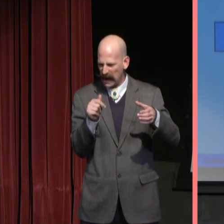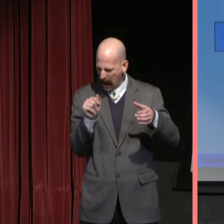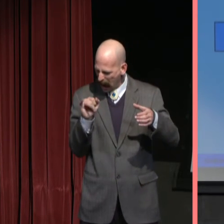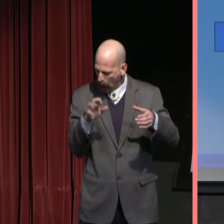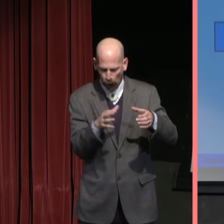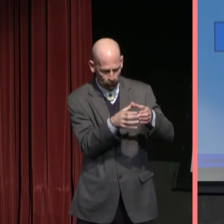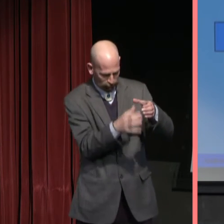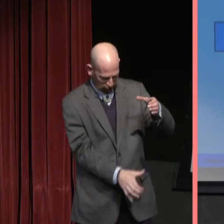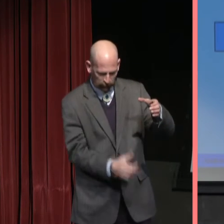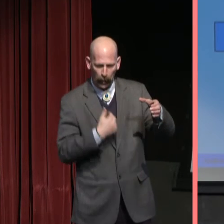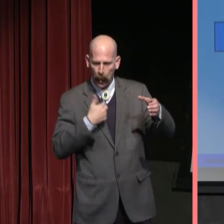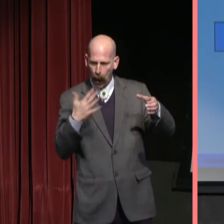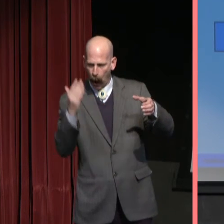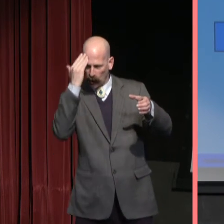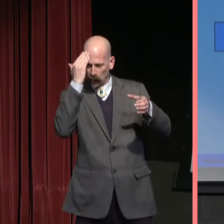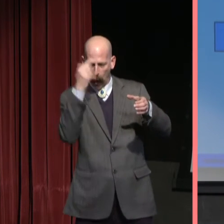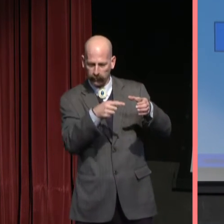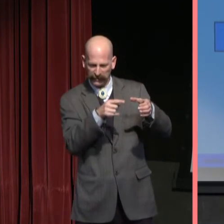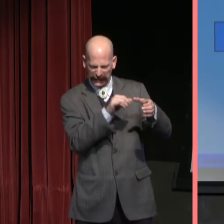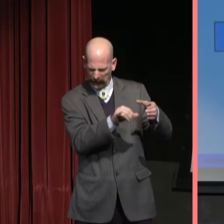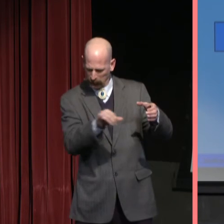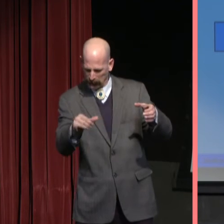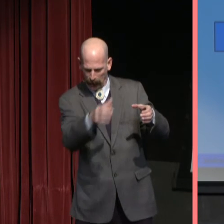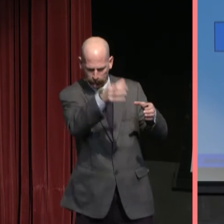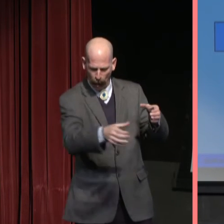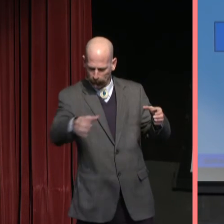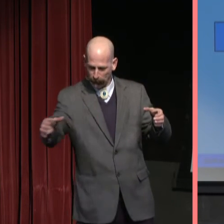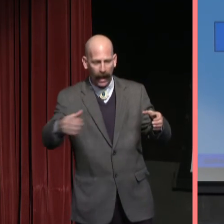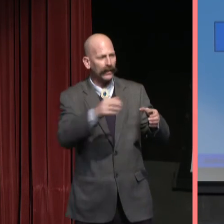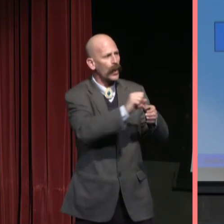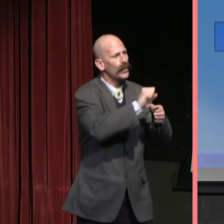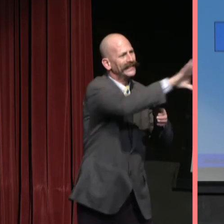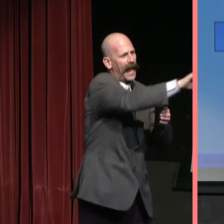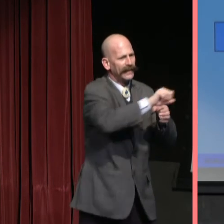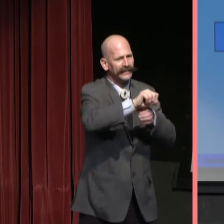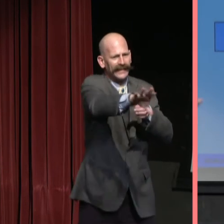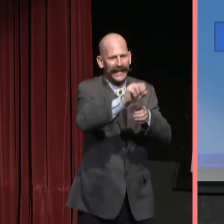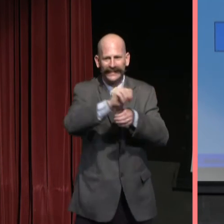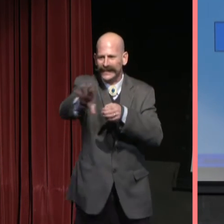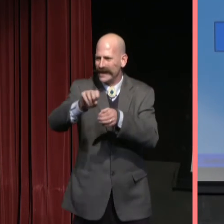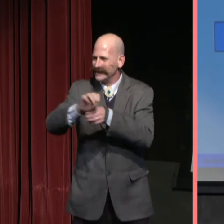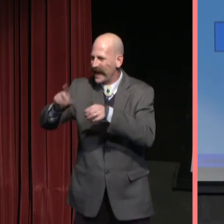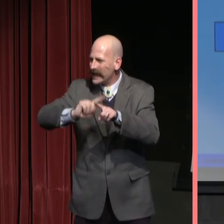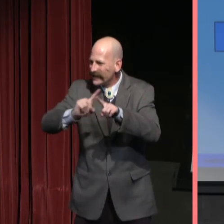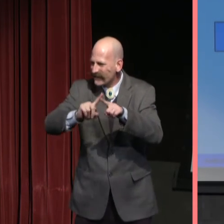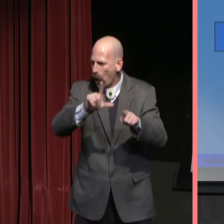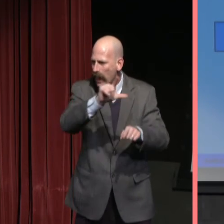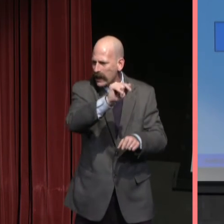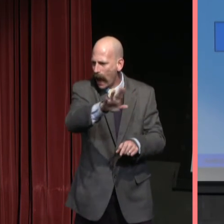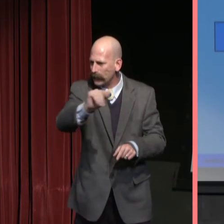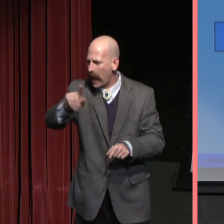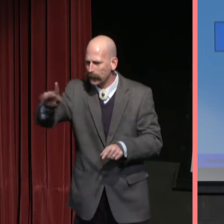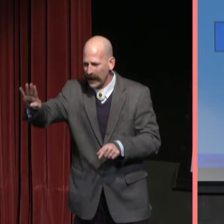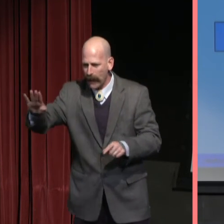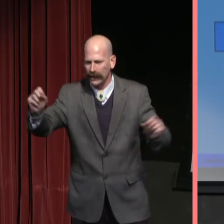and we send them around every lab in the world and every lab measures those bottles to see if we get the same number.